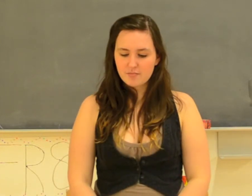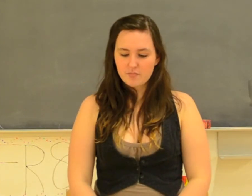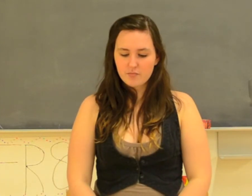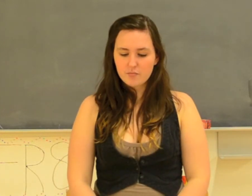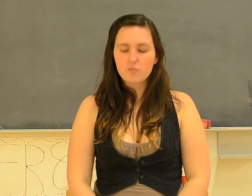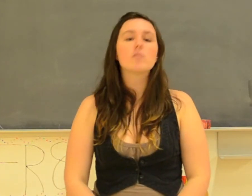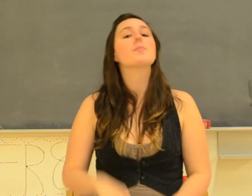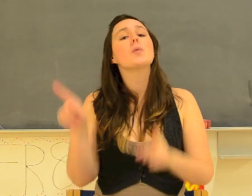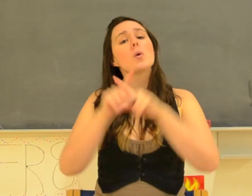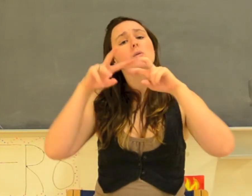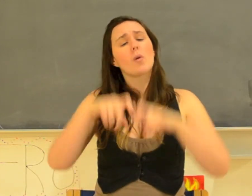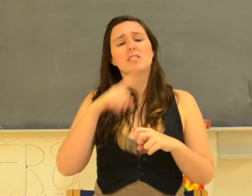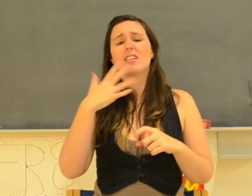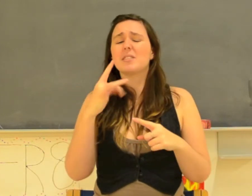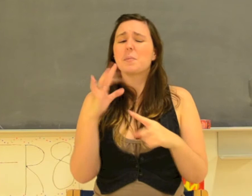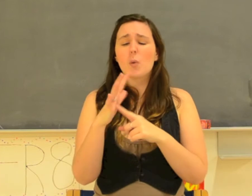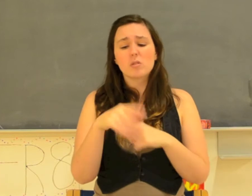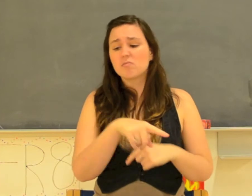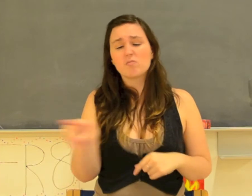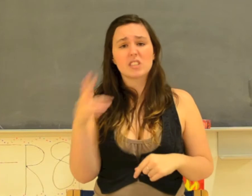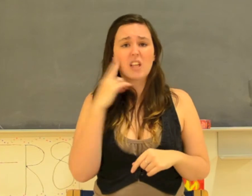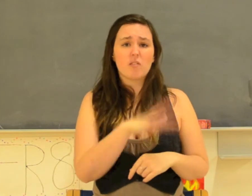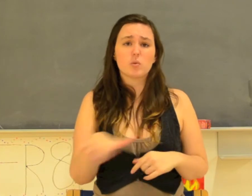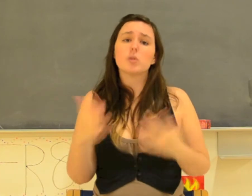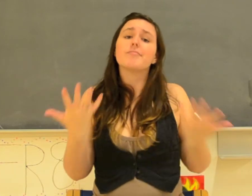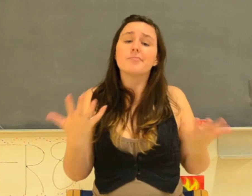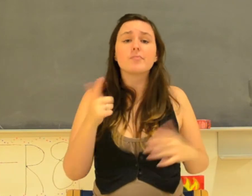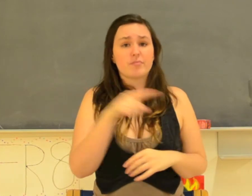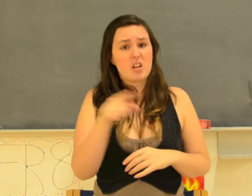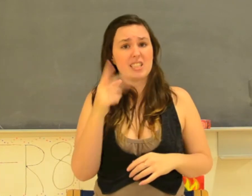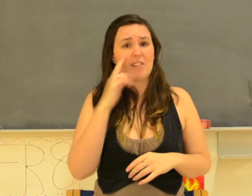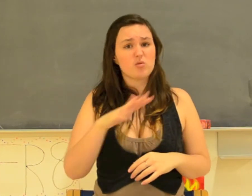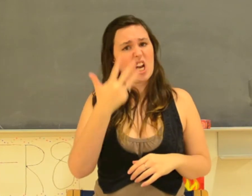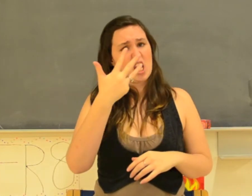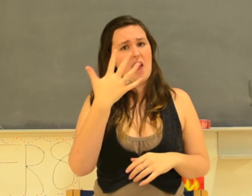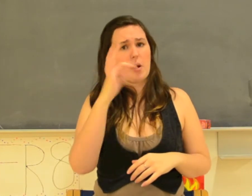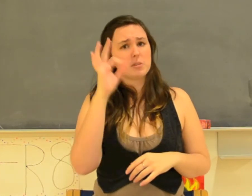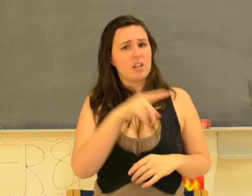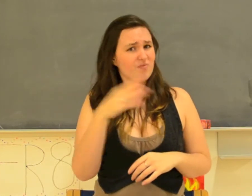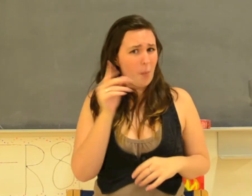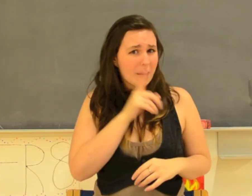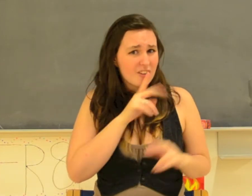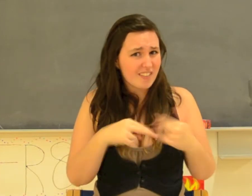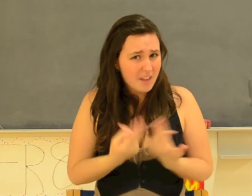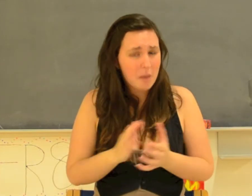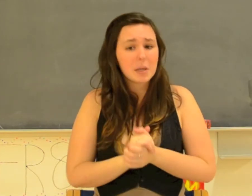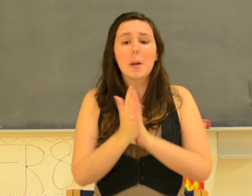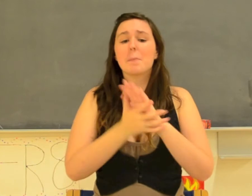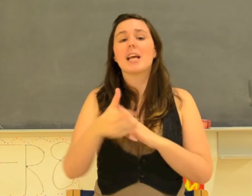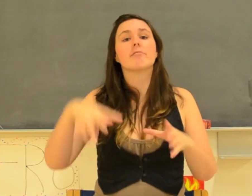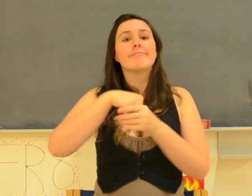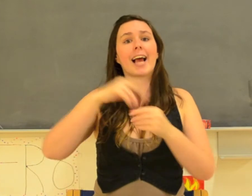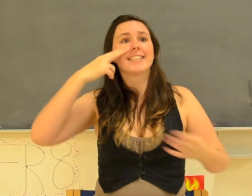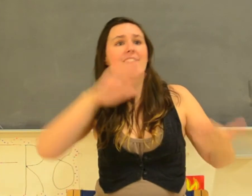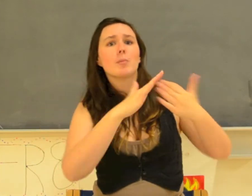95% of Deaf children are born into hearing family which means they do not have as much access to the Deaf